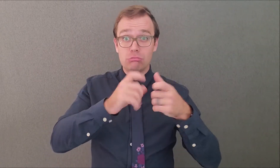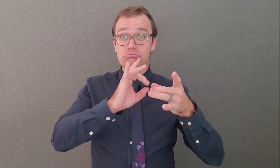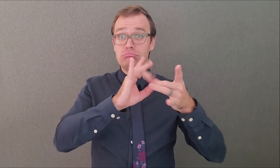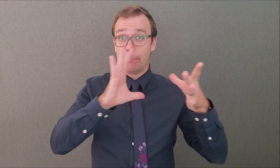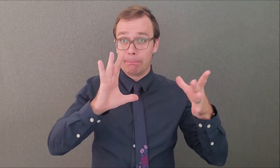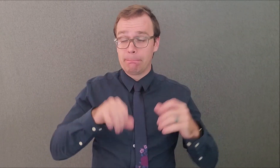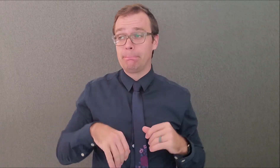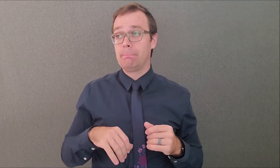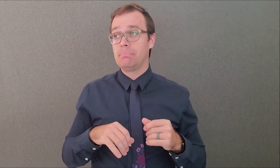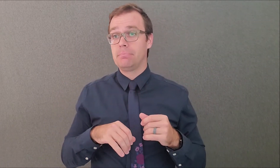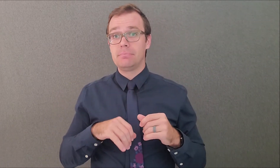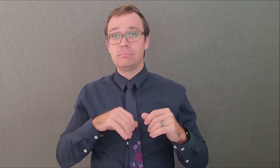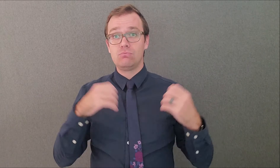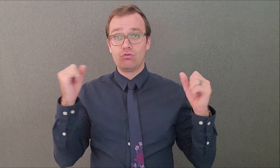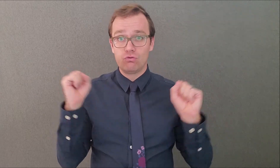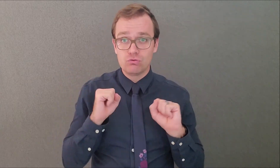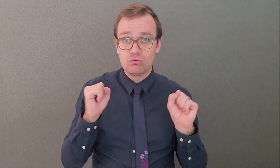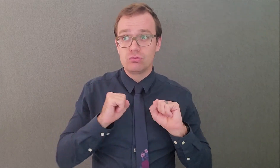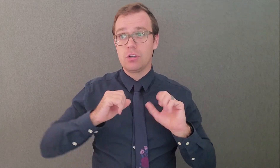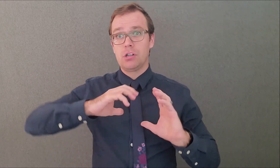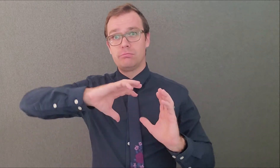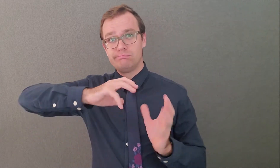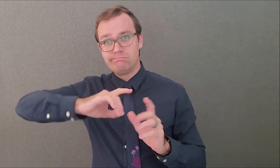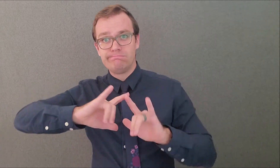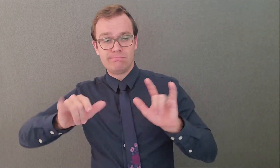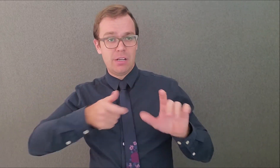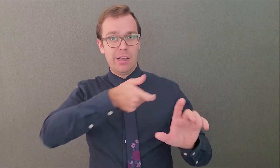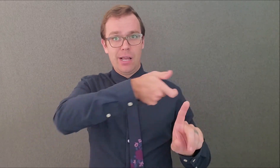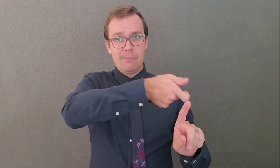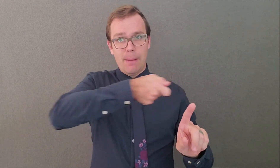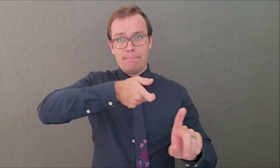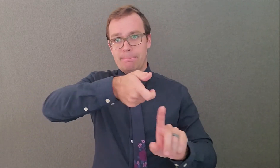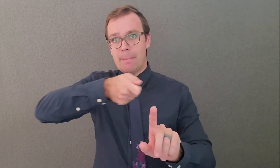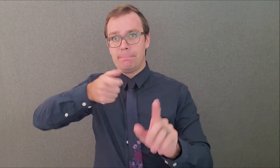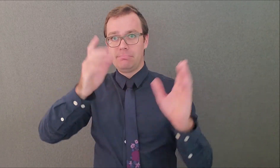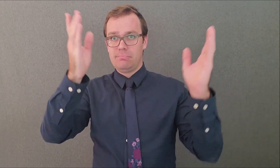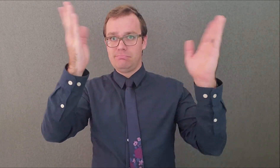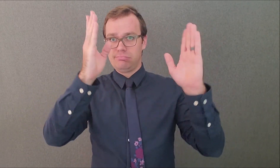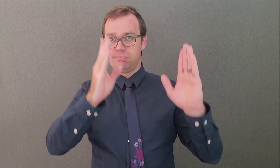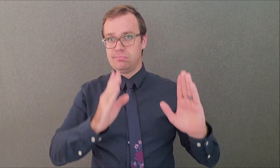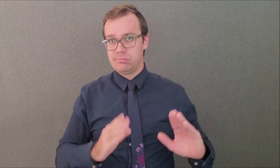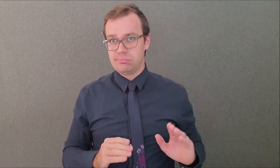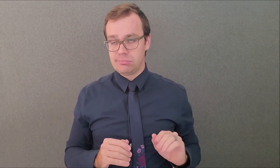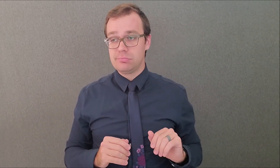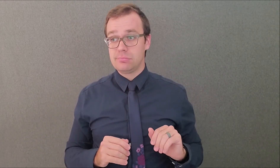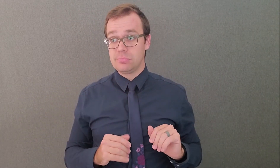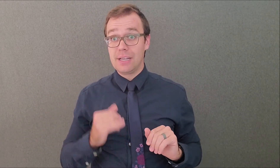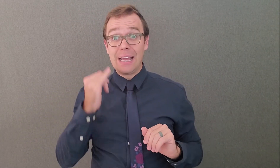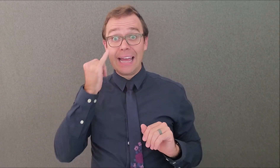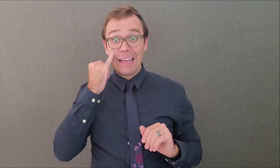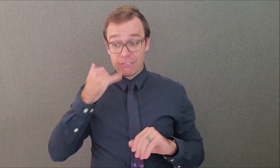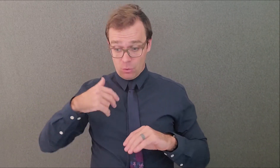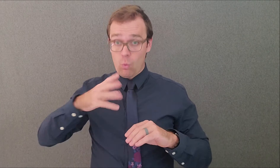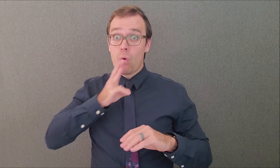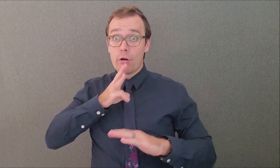Disconnect electrical appliances. Do not touch electrical equipment if you are standing in water.